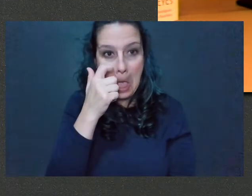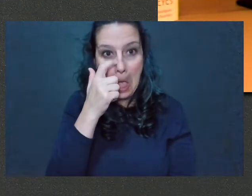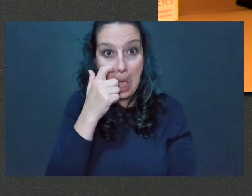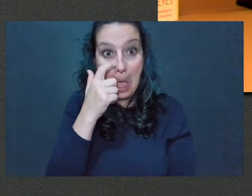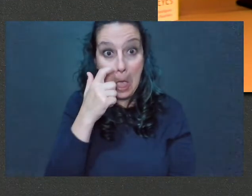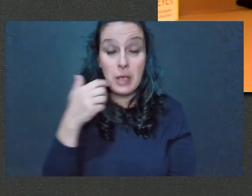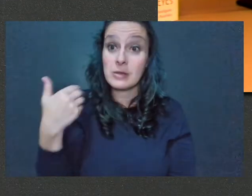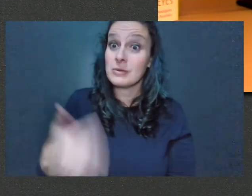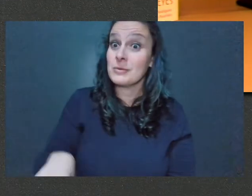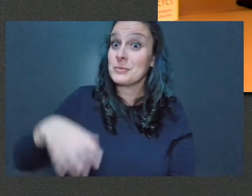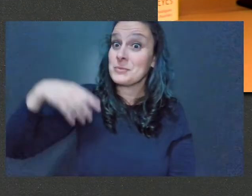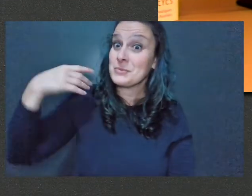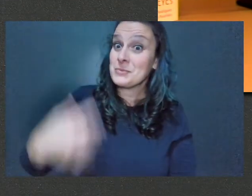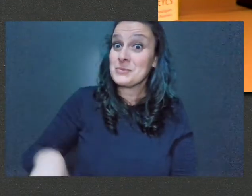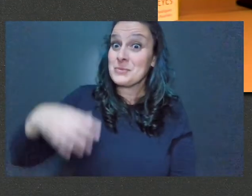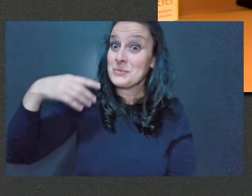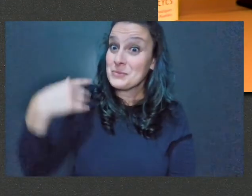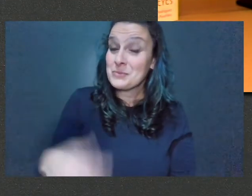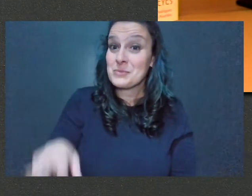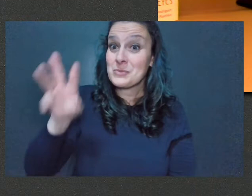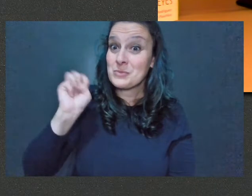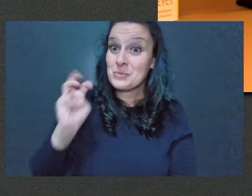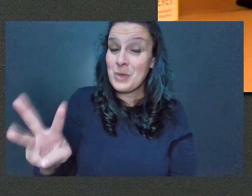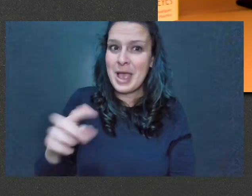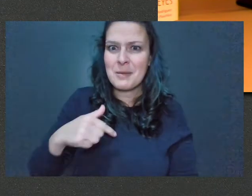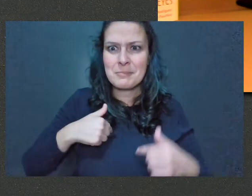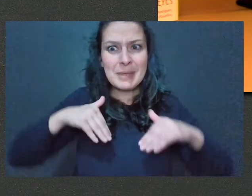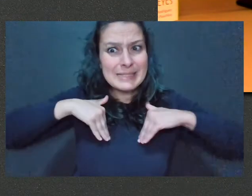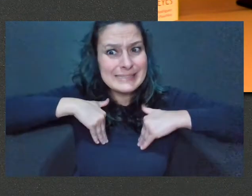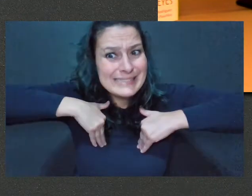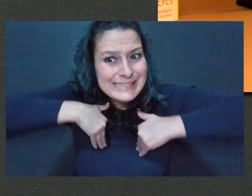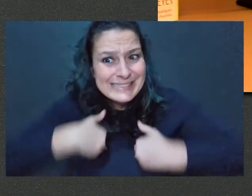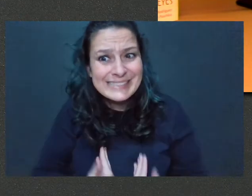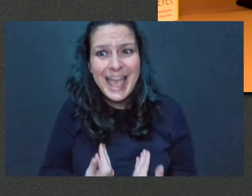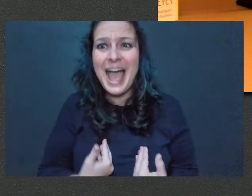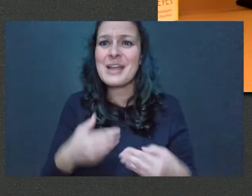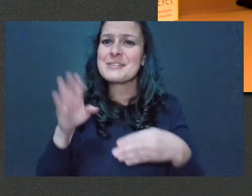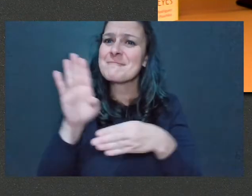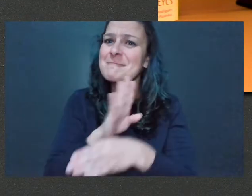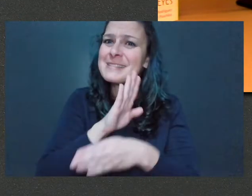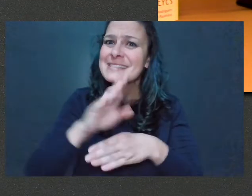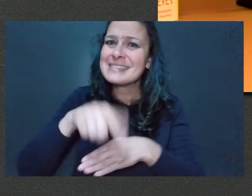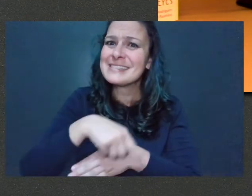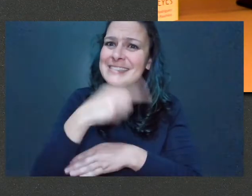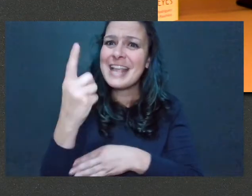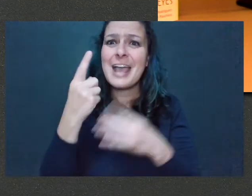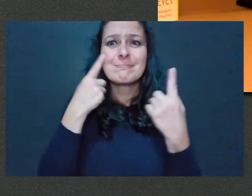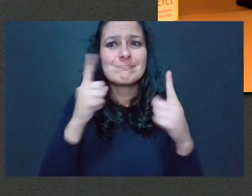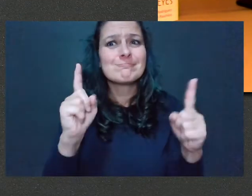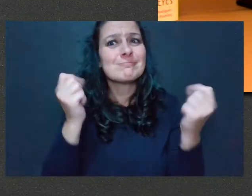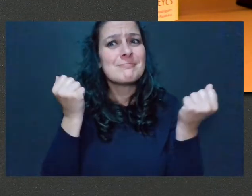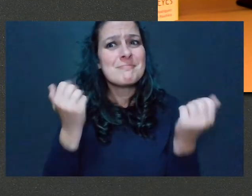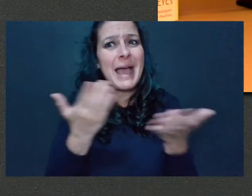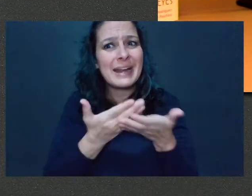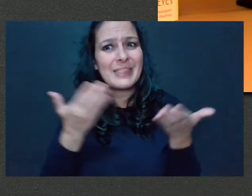Well, boys and girls. Hoo wee, I am tired. We got a lot accomplished today, didn't we?